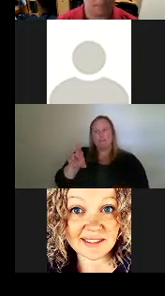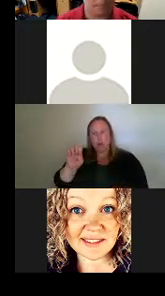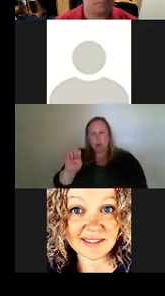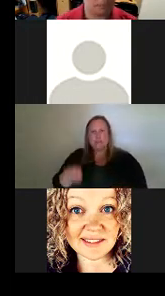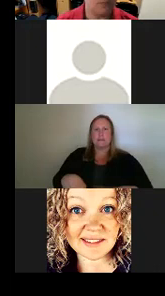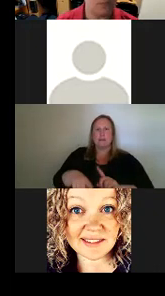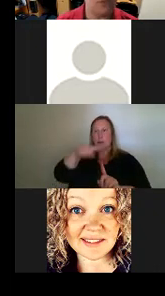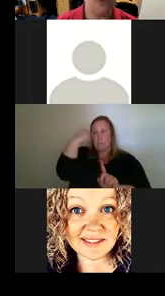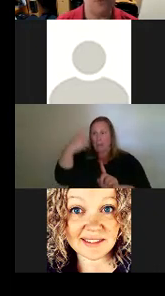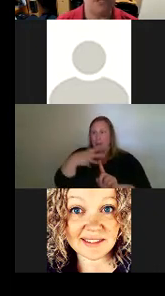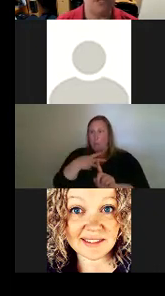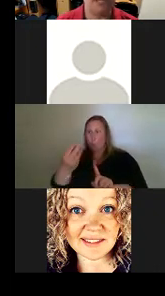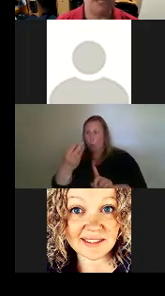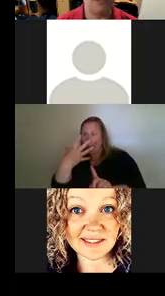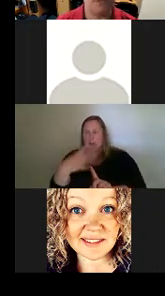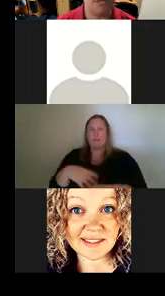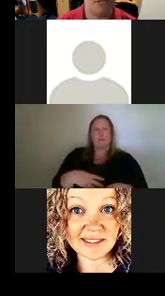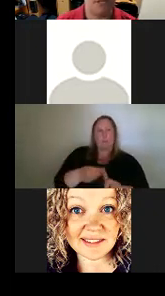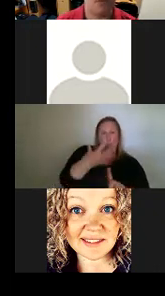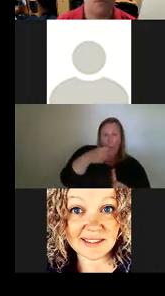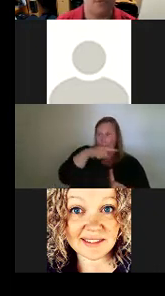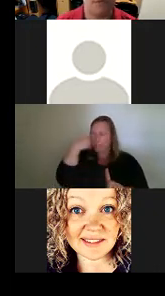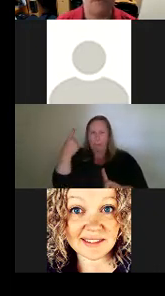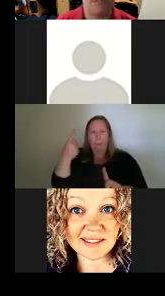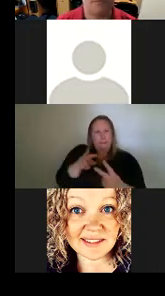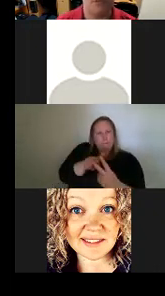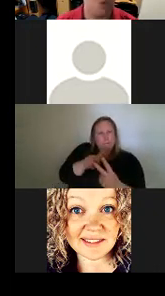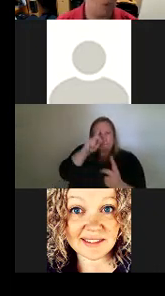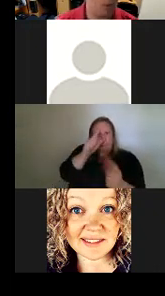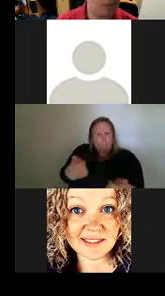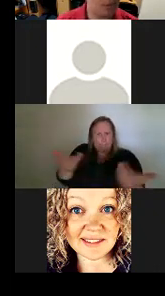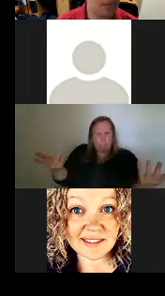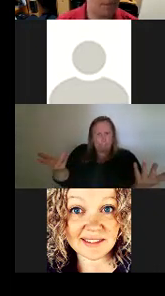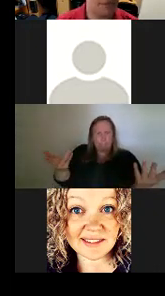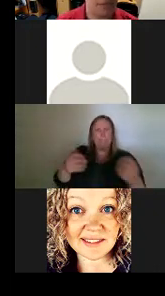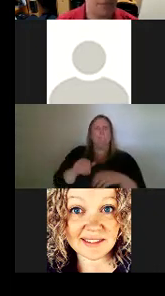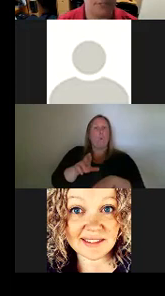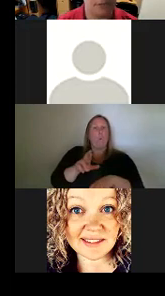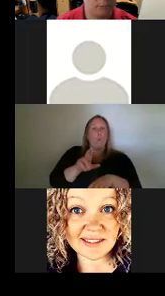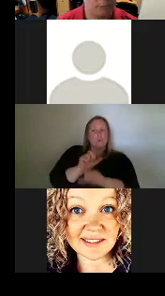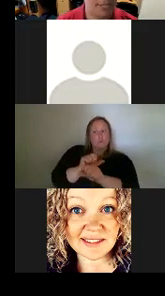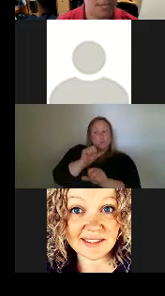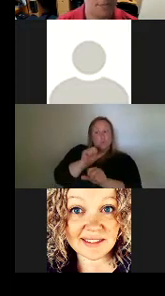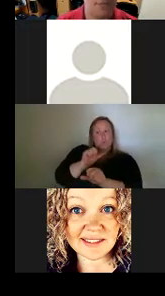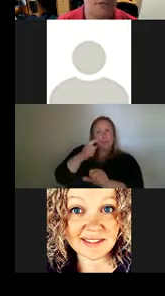OR WHITE ON BLACK. YOU CAN ADJUST WHAT WORKS BEST FOR SOMEONE OR WORKS BEST FOR SOMEONE IN THAT MOMENT.